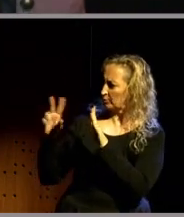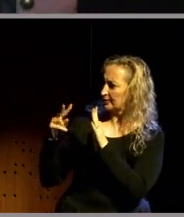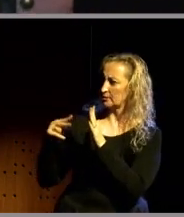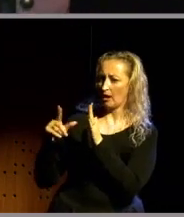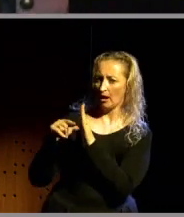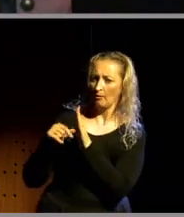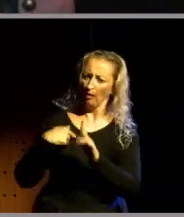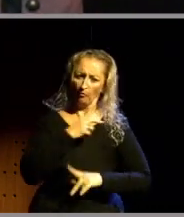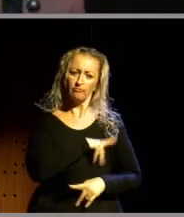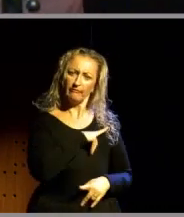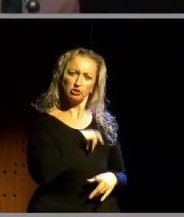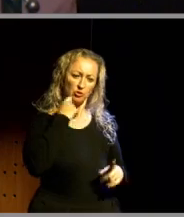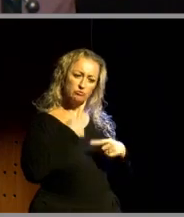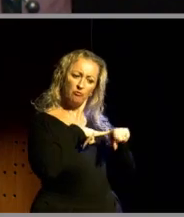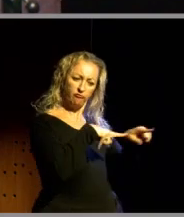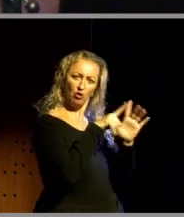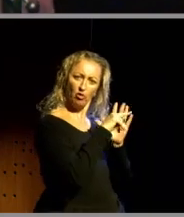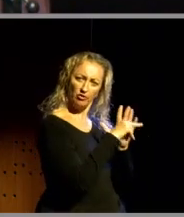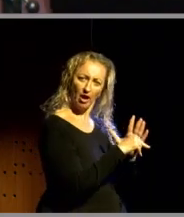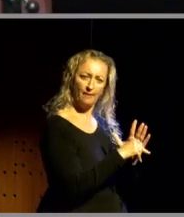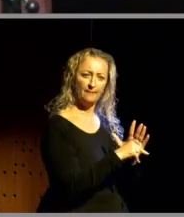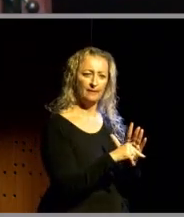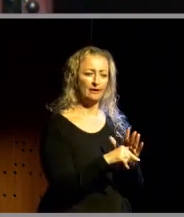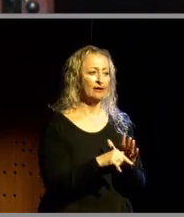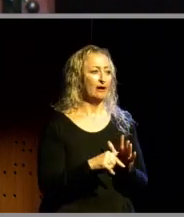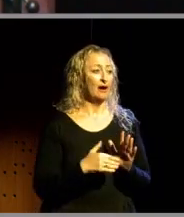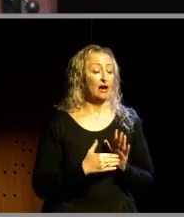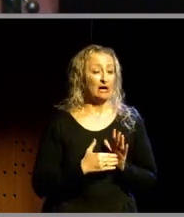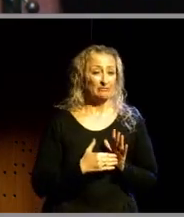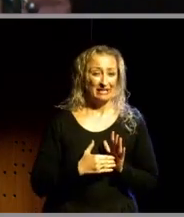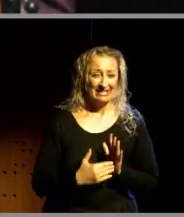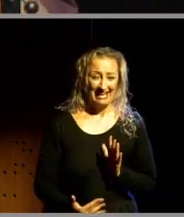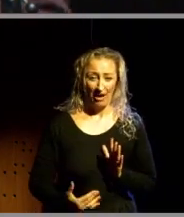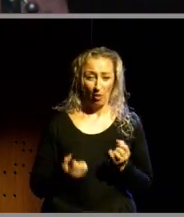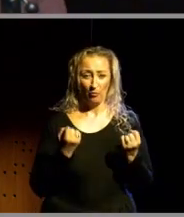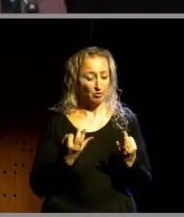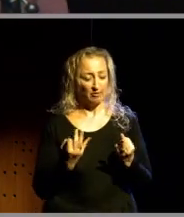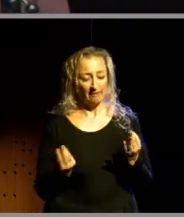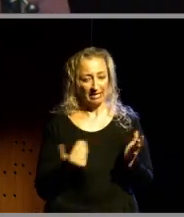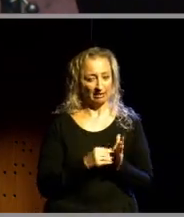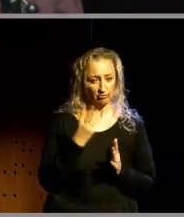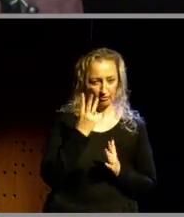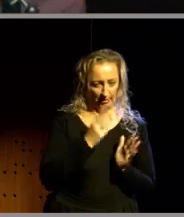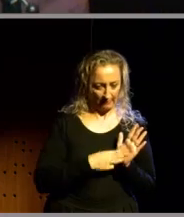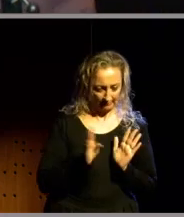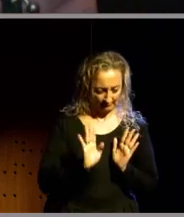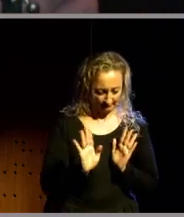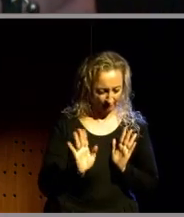We're professionals here. Yeah. Which doesn't mean we have three minutes now to busk. No, no, no, we're not at all. We're not singing, that's for sure.